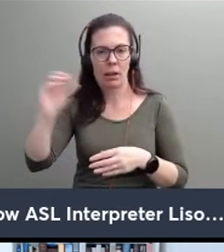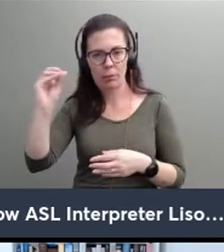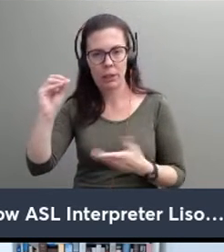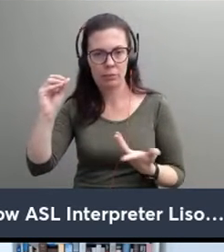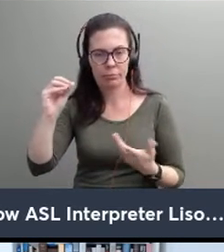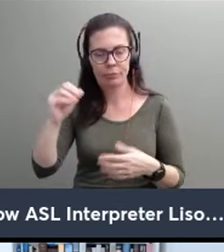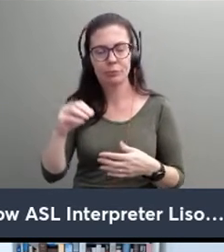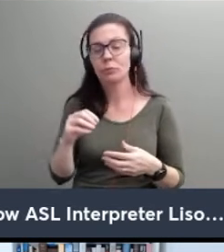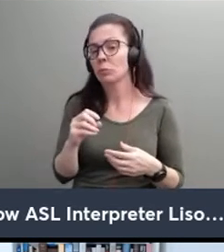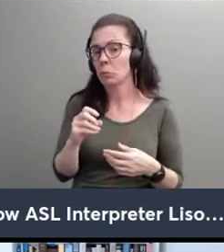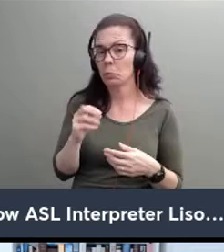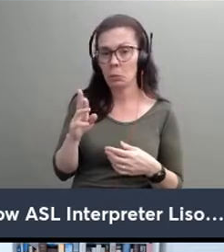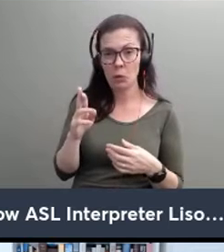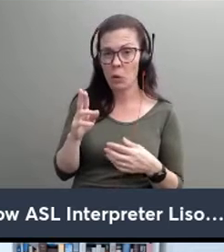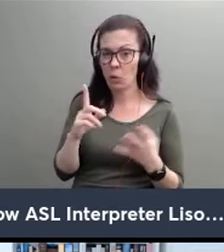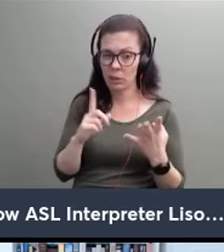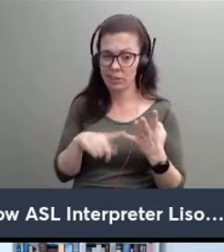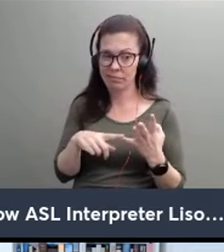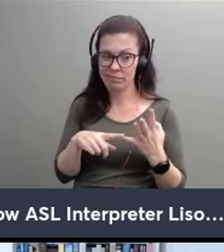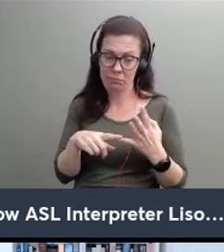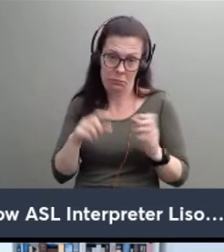Or you can decide to share it with the public.